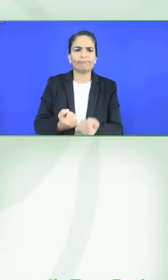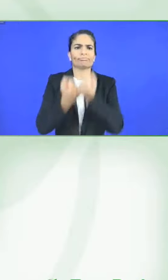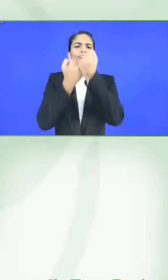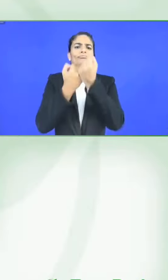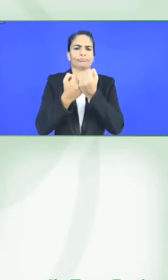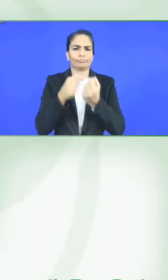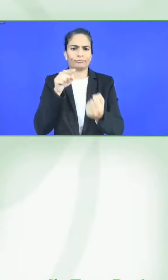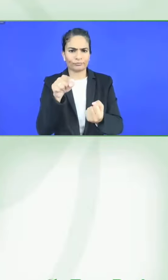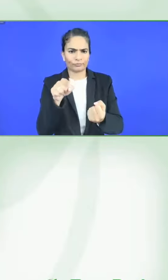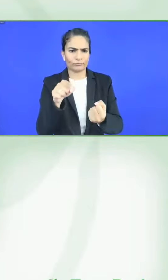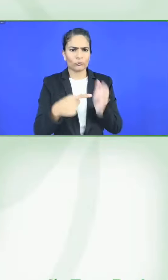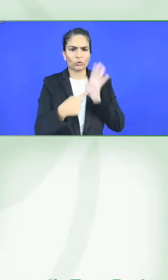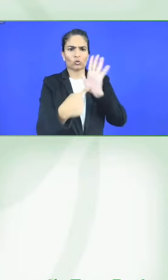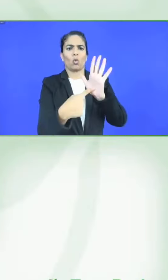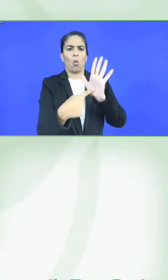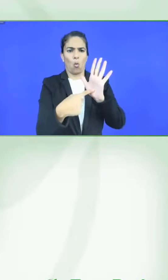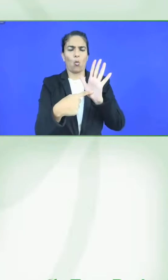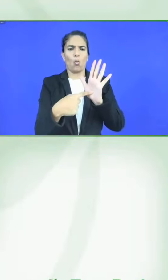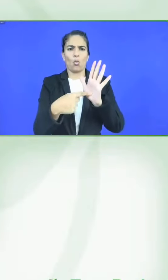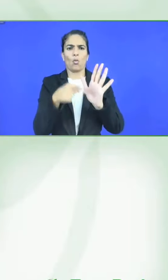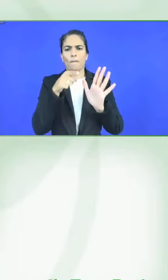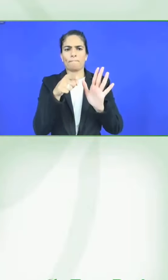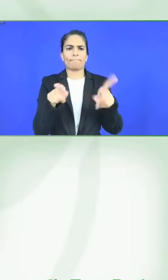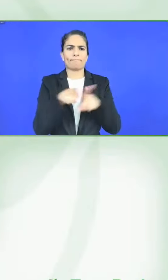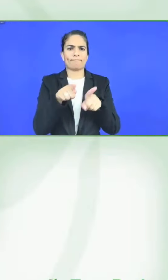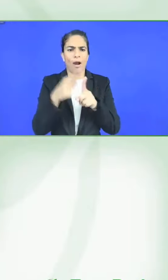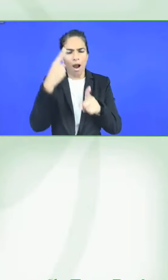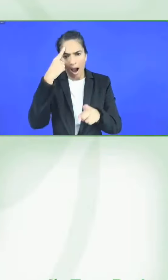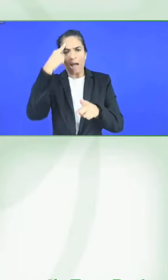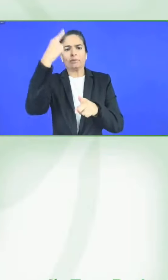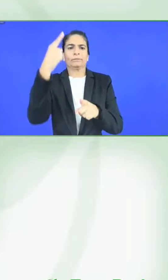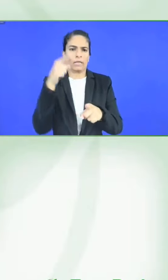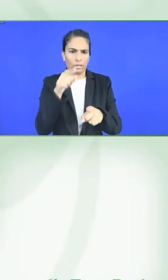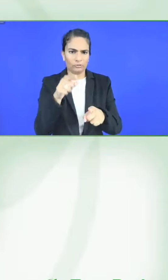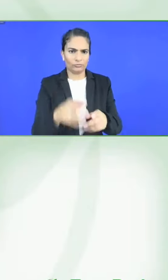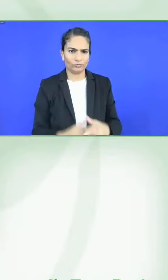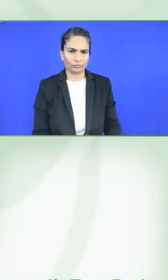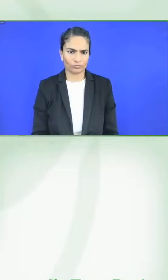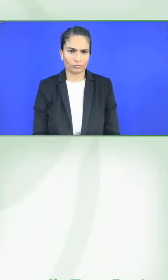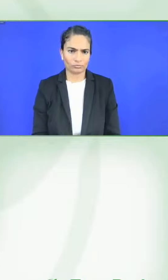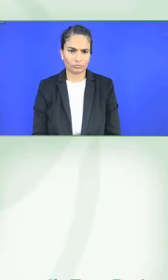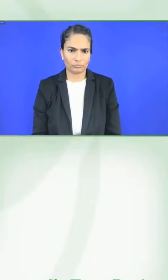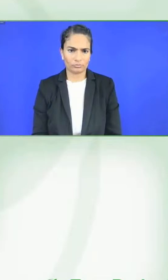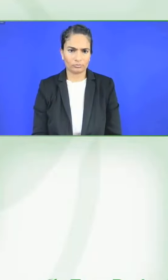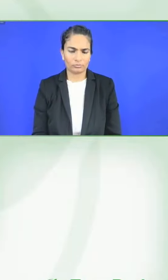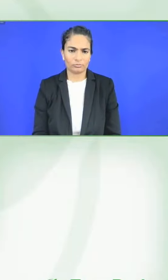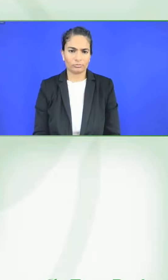Right now we are in the process of our region expansion.